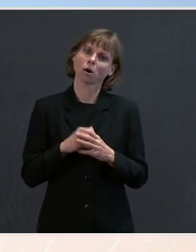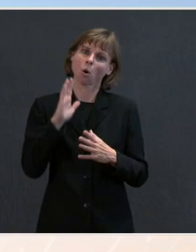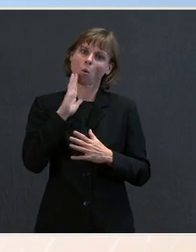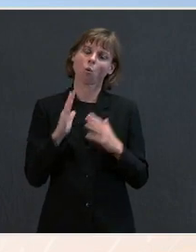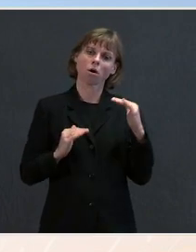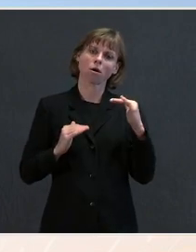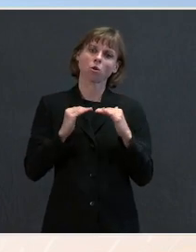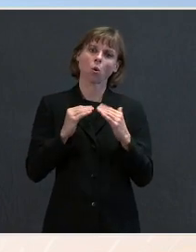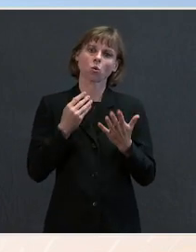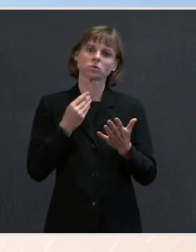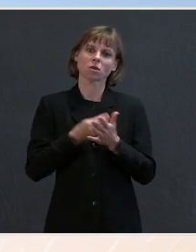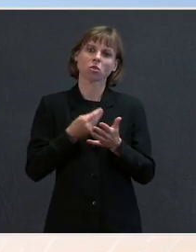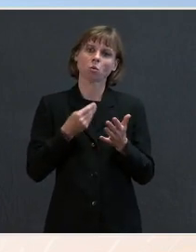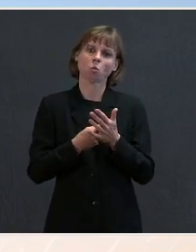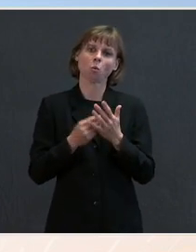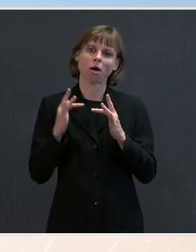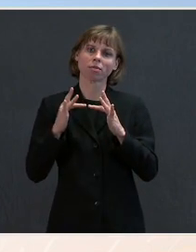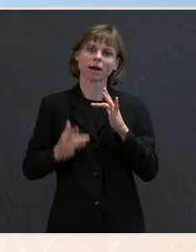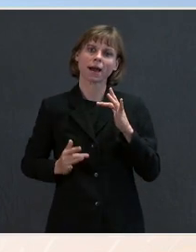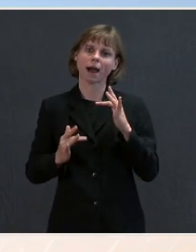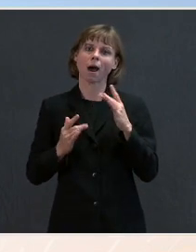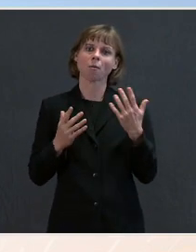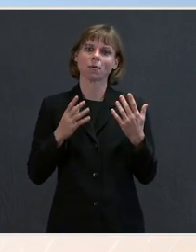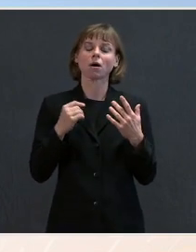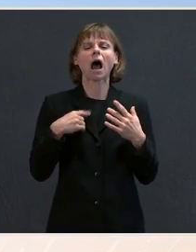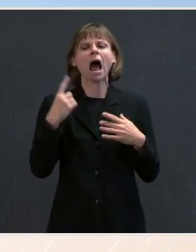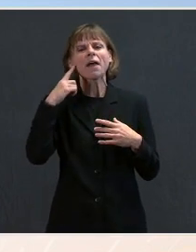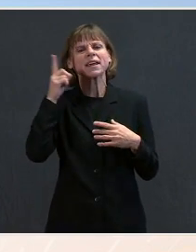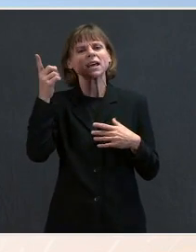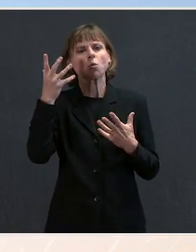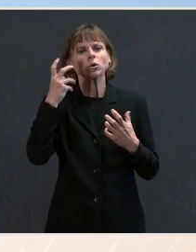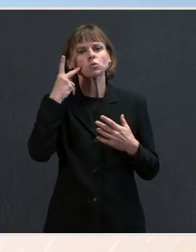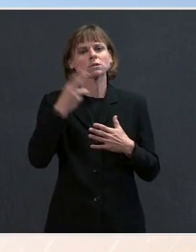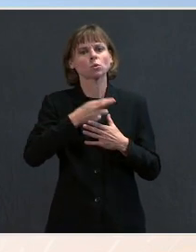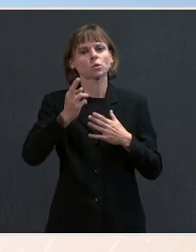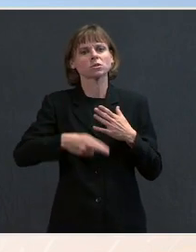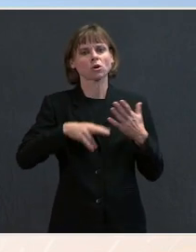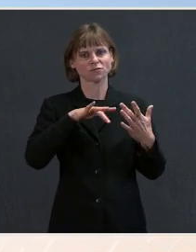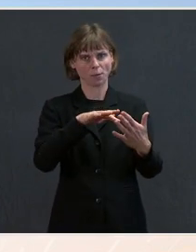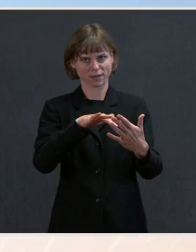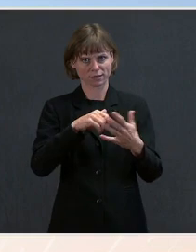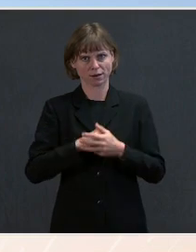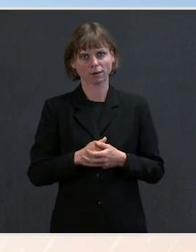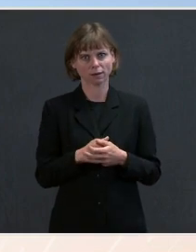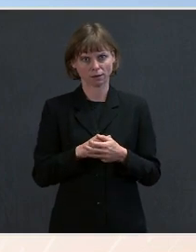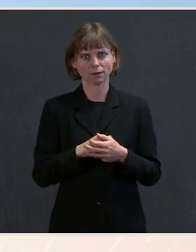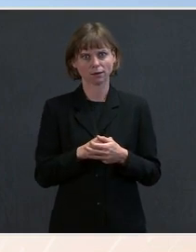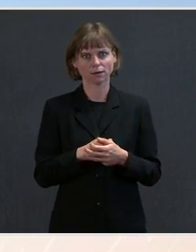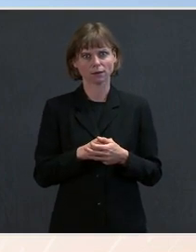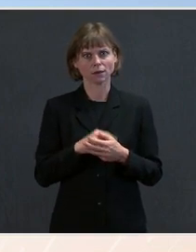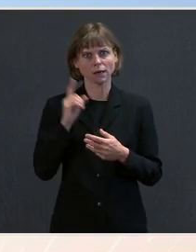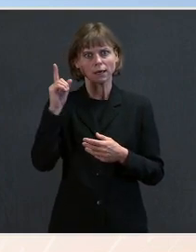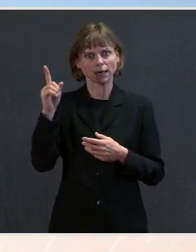in the black communities ? Ms. Psaki: I think he wants to see the outcome of the study. And he supports the study of reparations